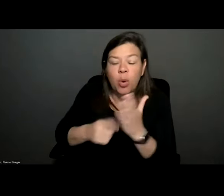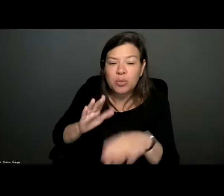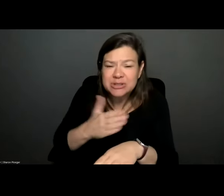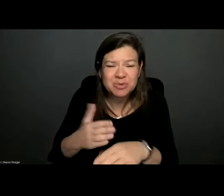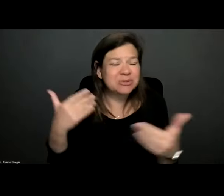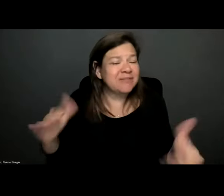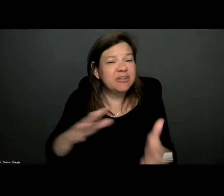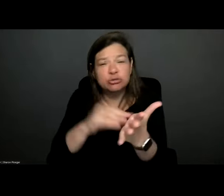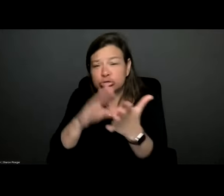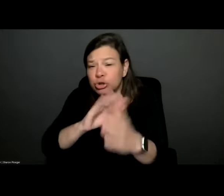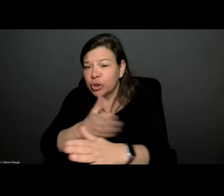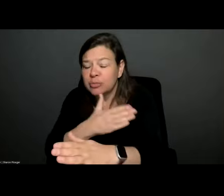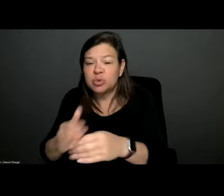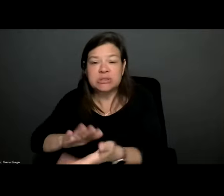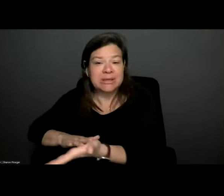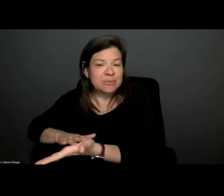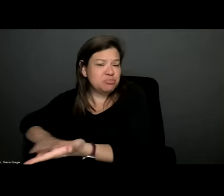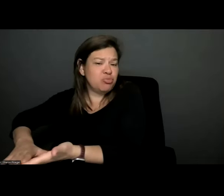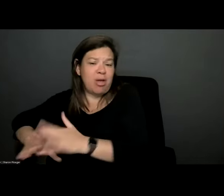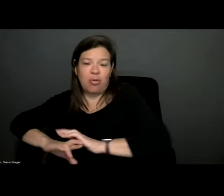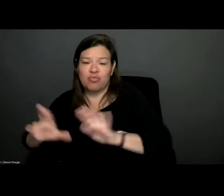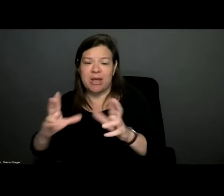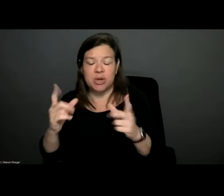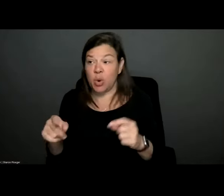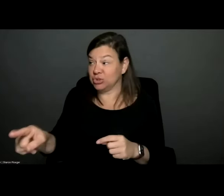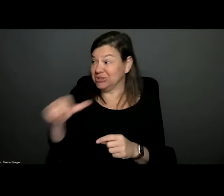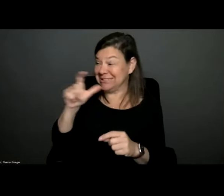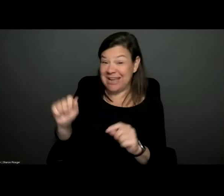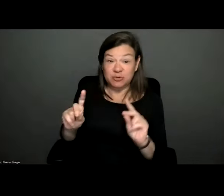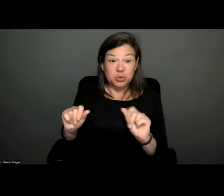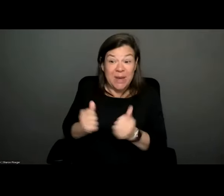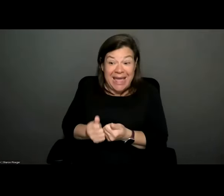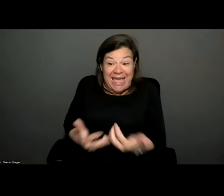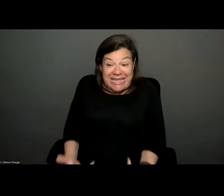I had all of it in braille and, you know, she didn't have to do anything about it.